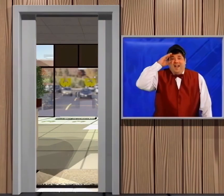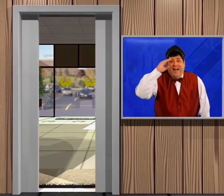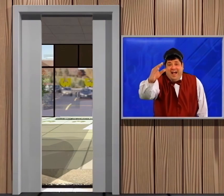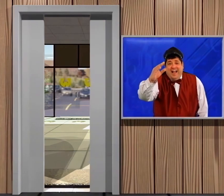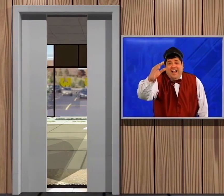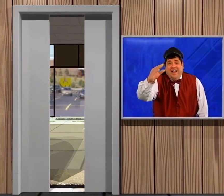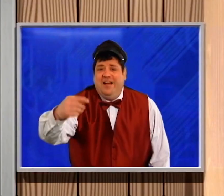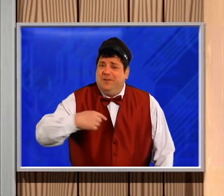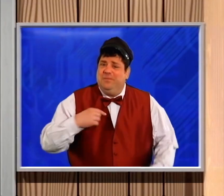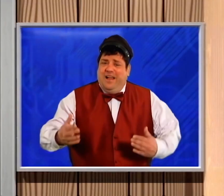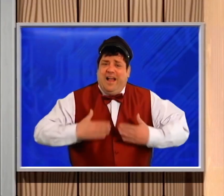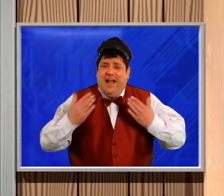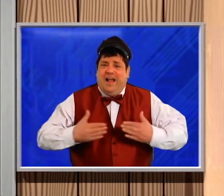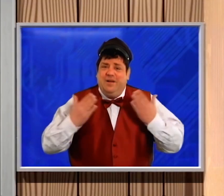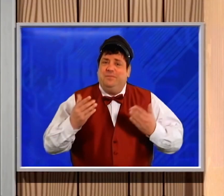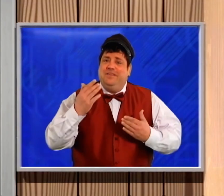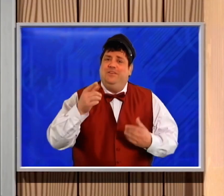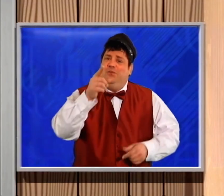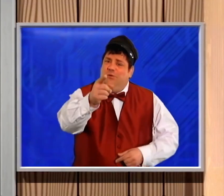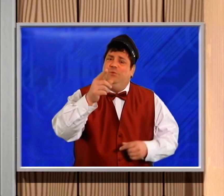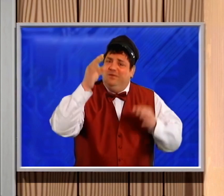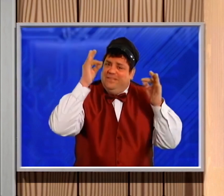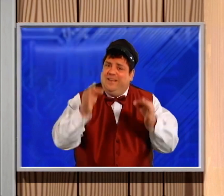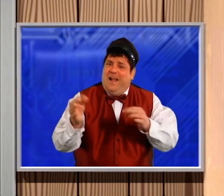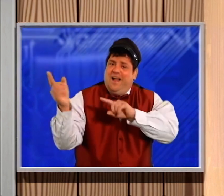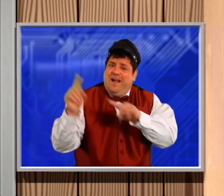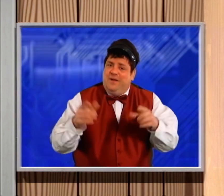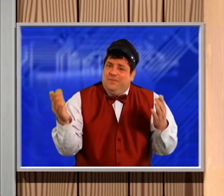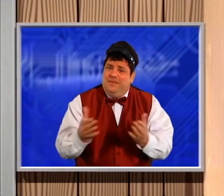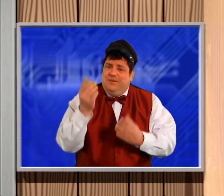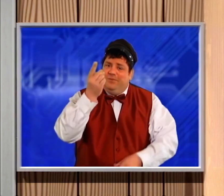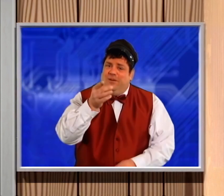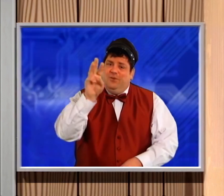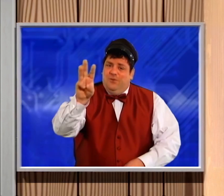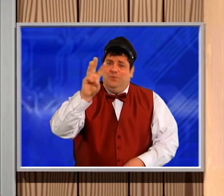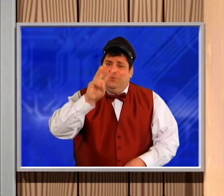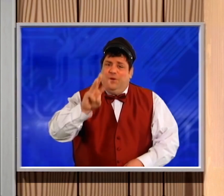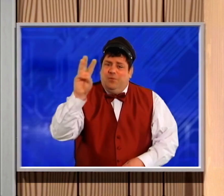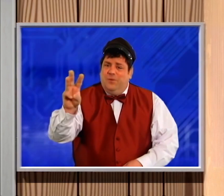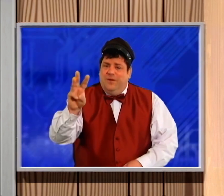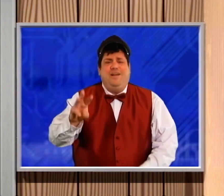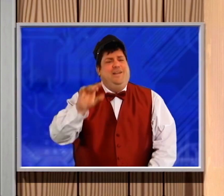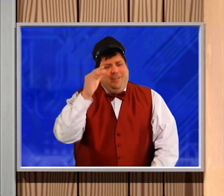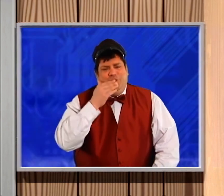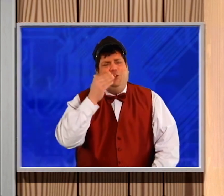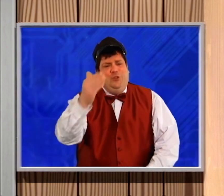GOOD DAY. I'M SO GLAD YOU DECIDED TO JOIN US HERE AT DR. WONDER'S WORKSHOP.